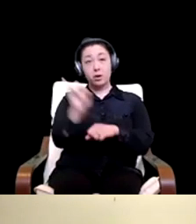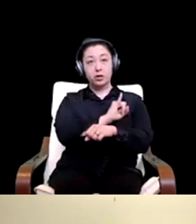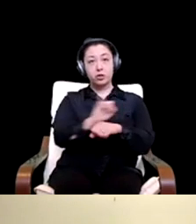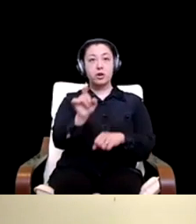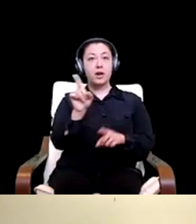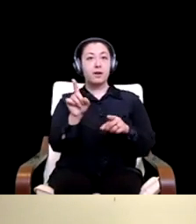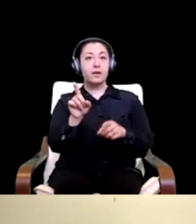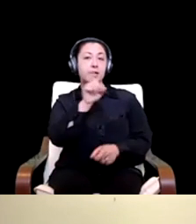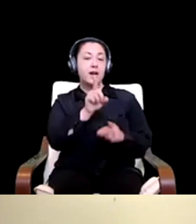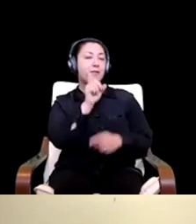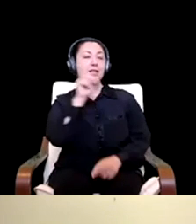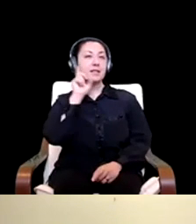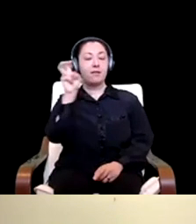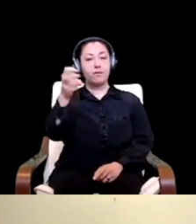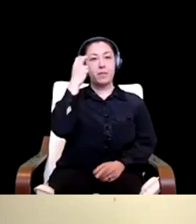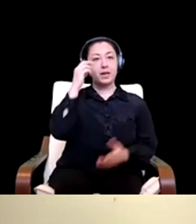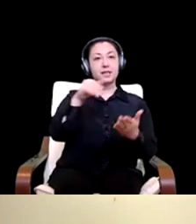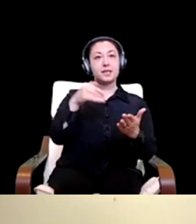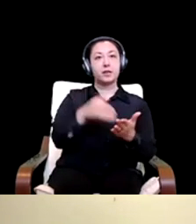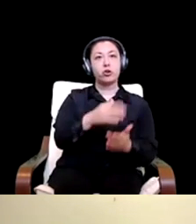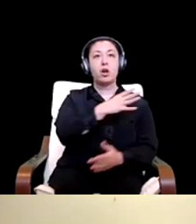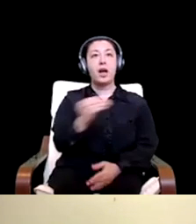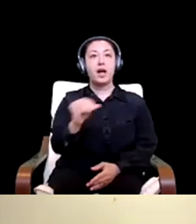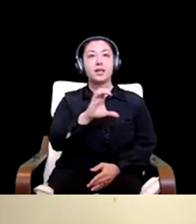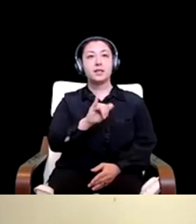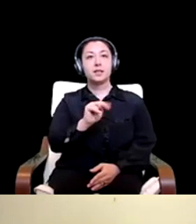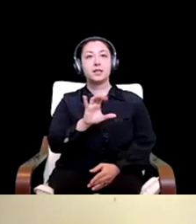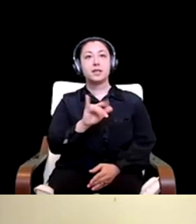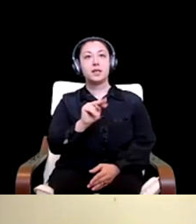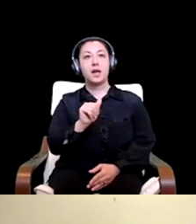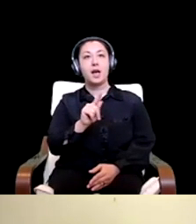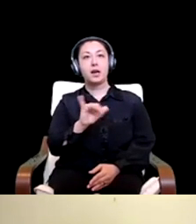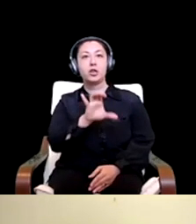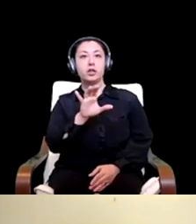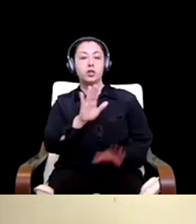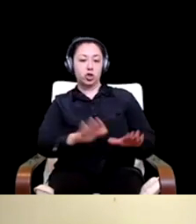fellow at Cincinnati Children's Hospital with the CHARGE team. So I'm going to turn it over